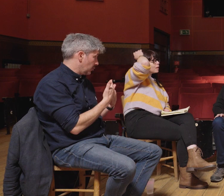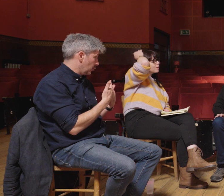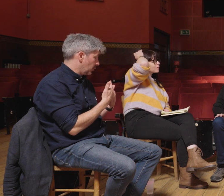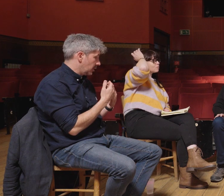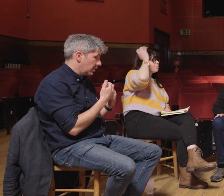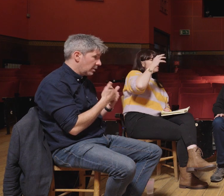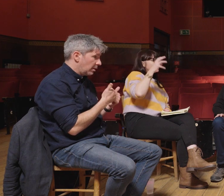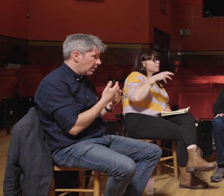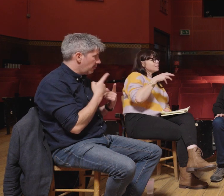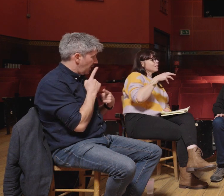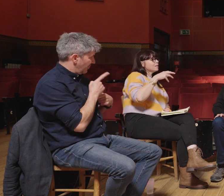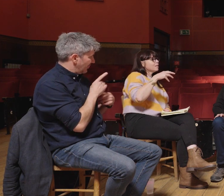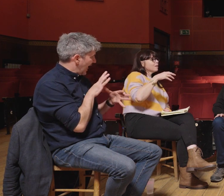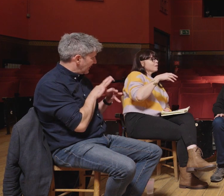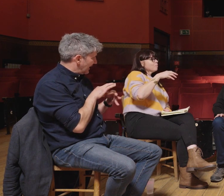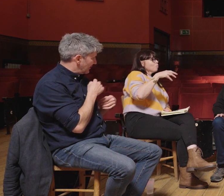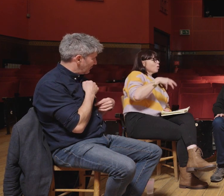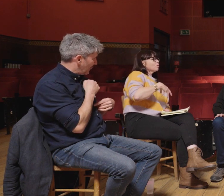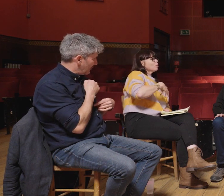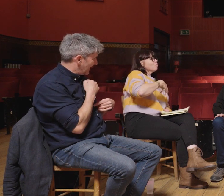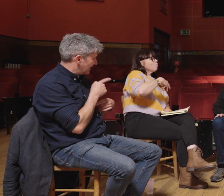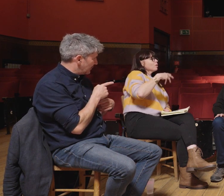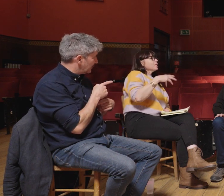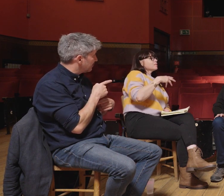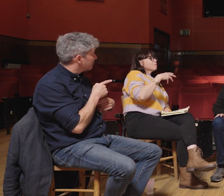that links for me in what needs to be...